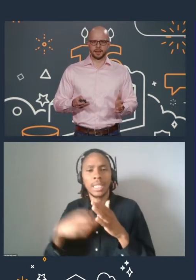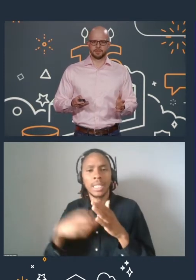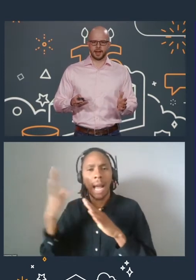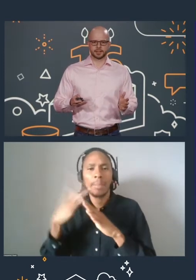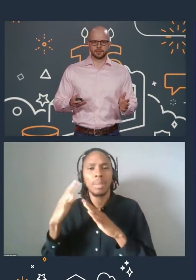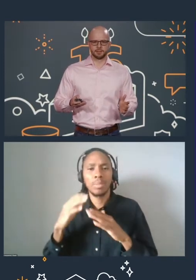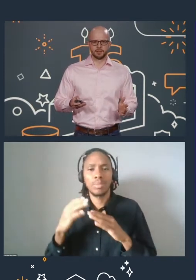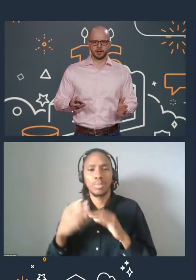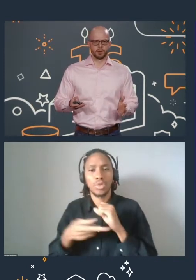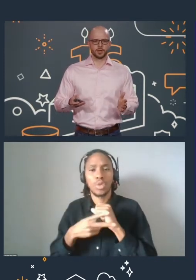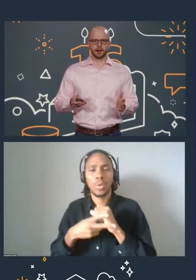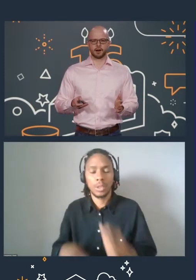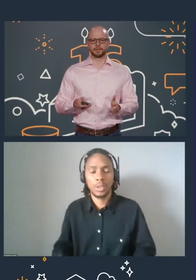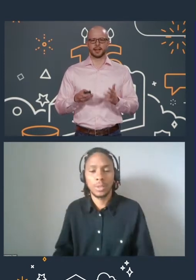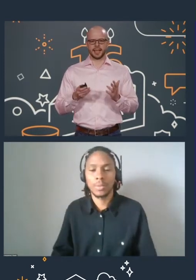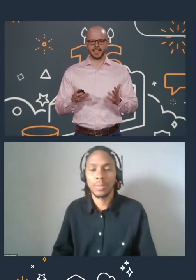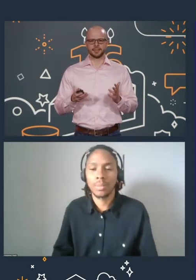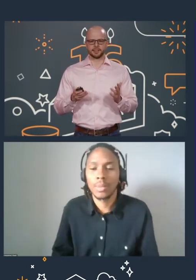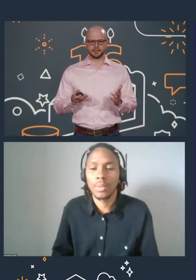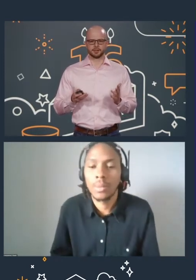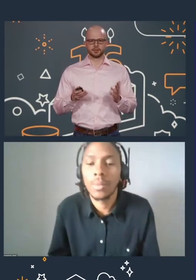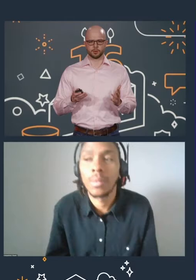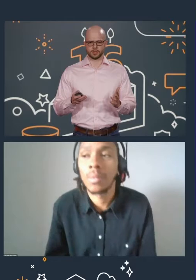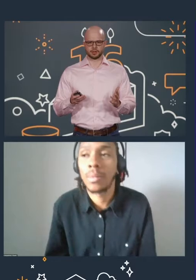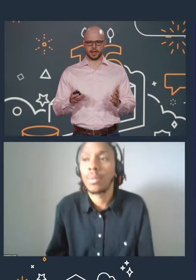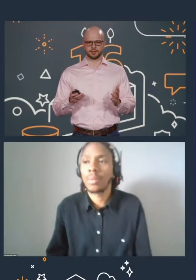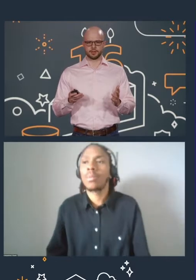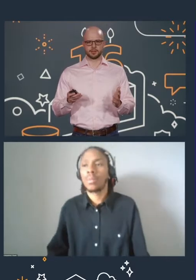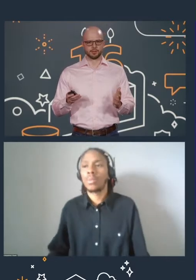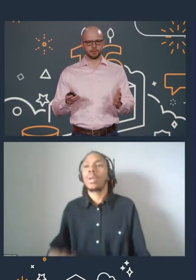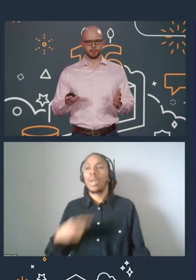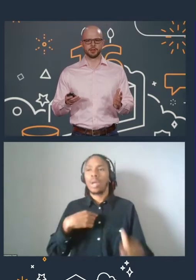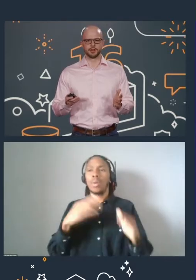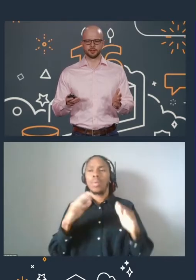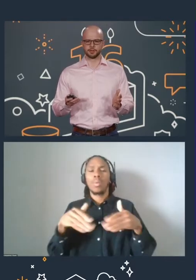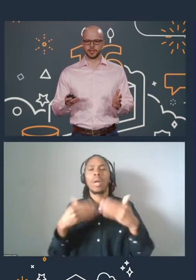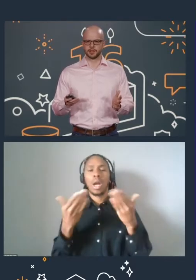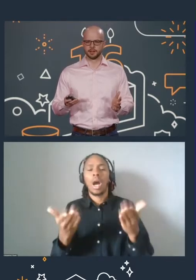In fact, we offer eight different storage classes within S3.